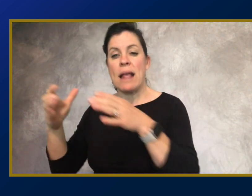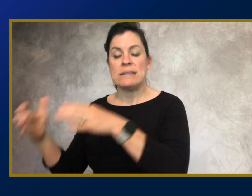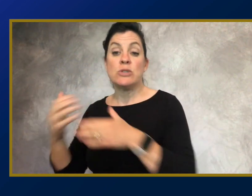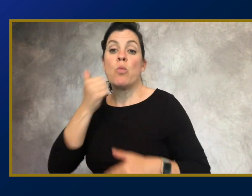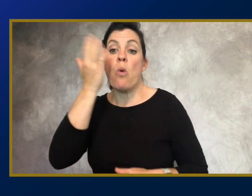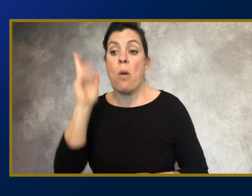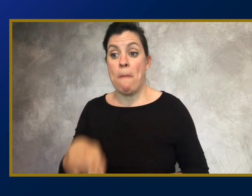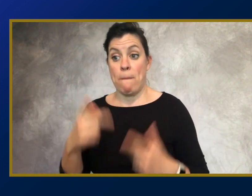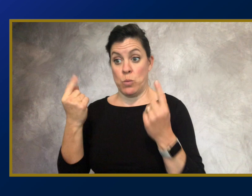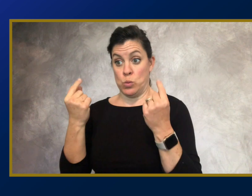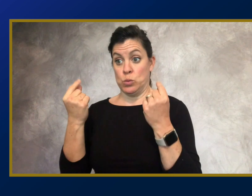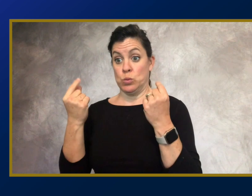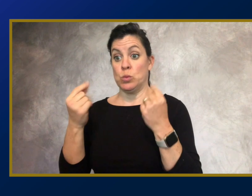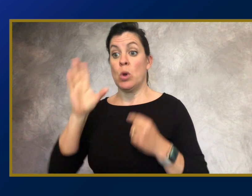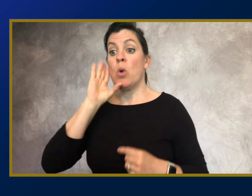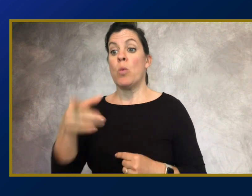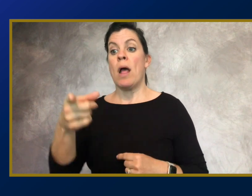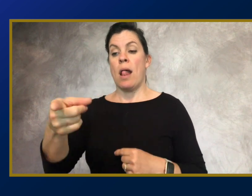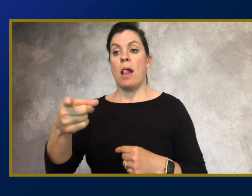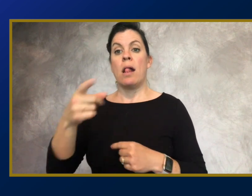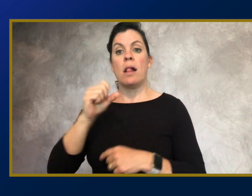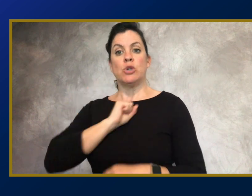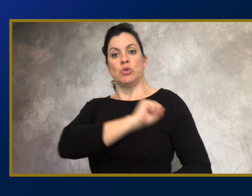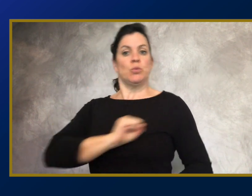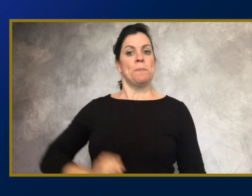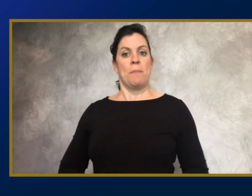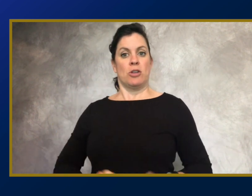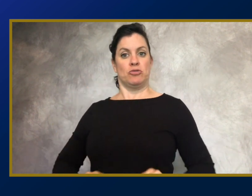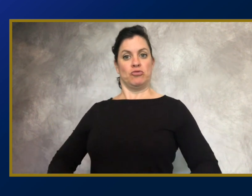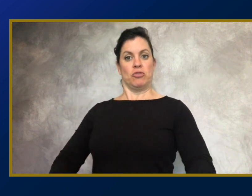for strengthening the back, the extensors of the neck and the spine and the hips. So, we're going